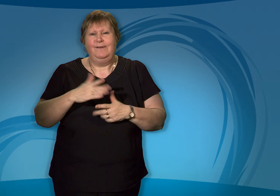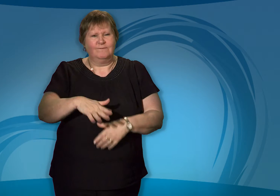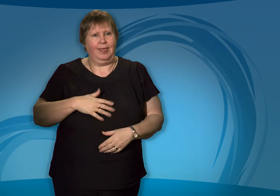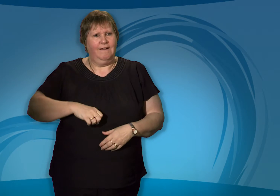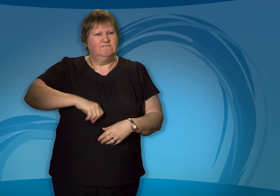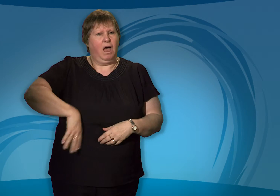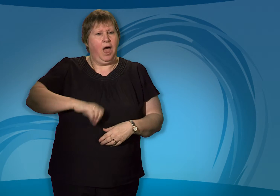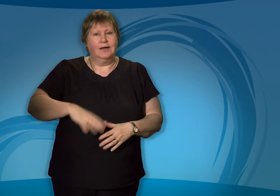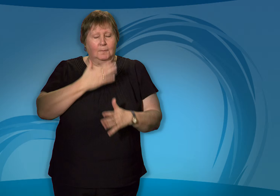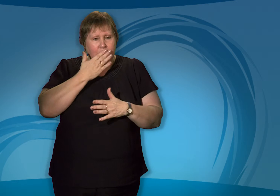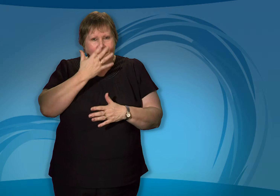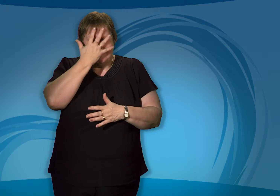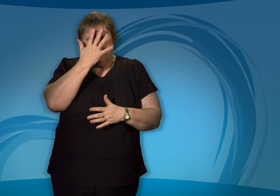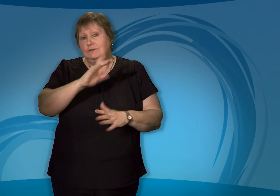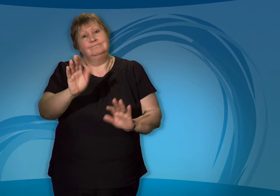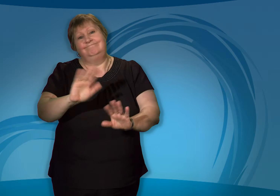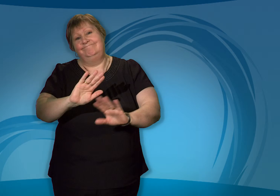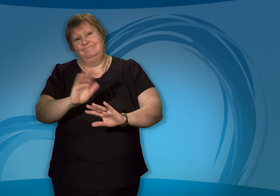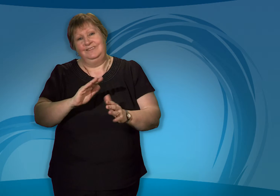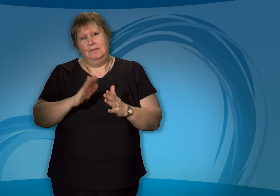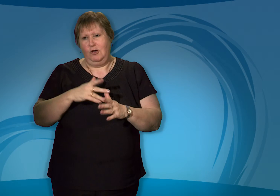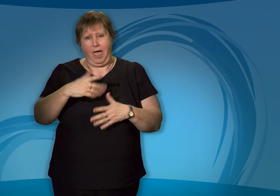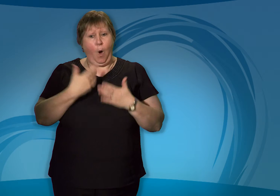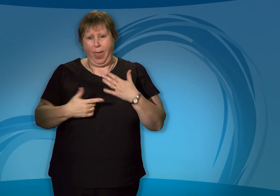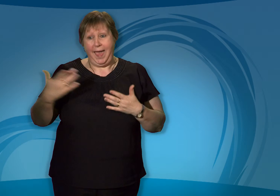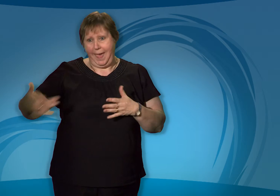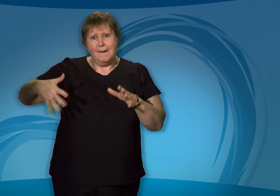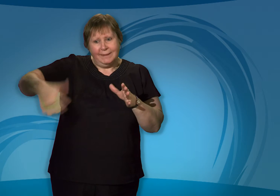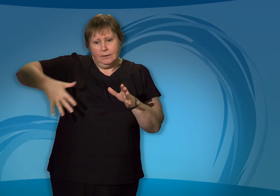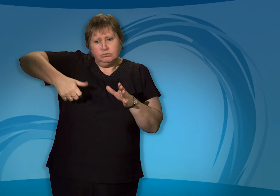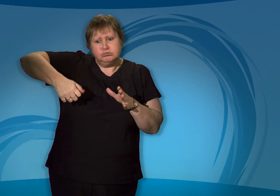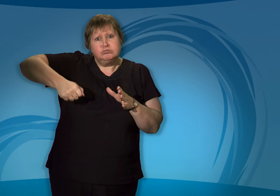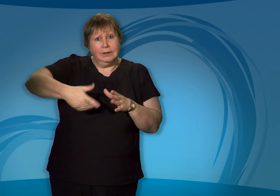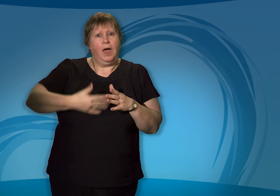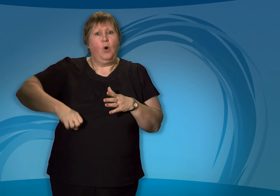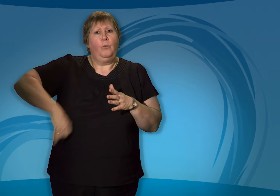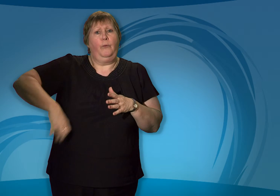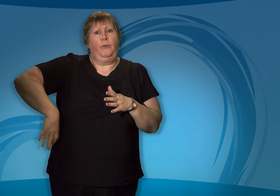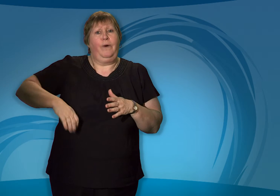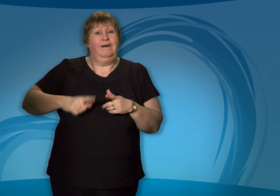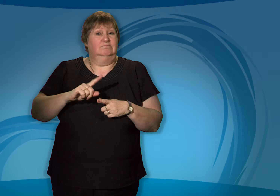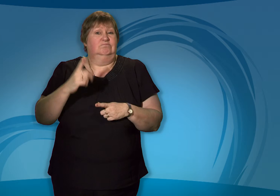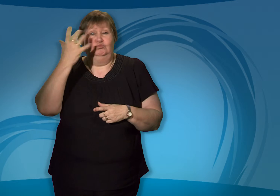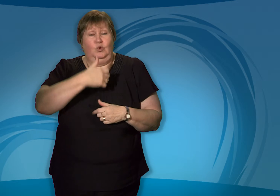You may pass some wind, but please do not feel embarrassed - it is only the air that is being passed.